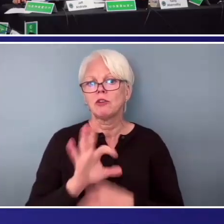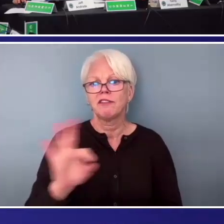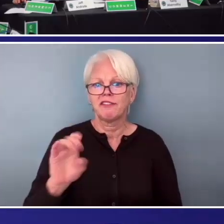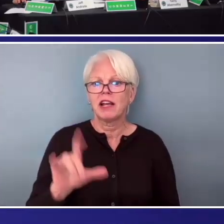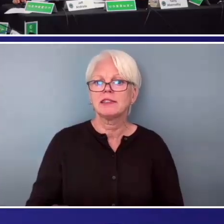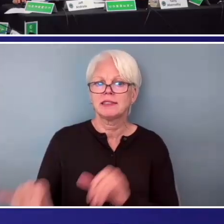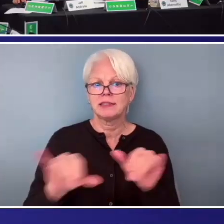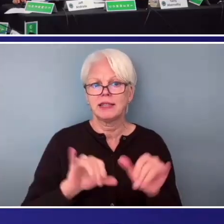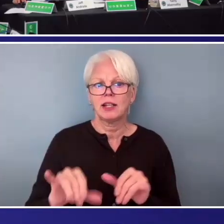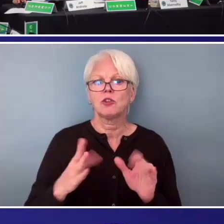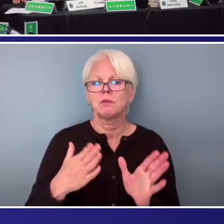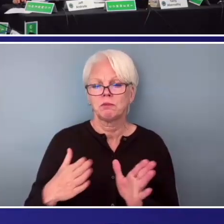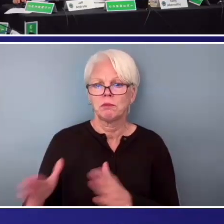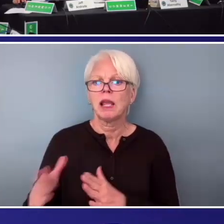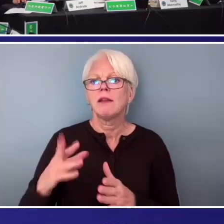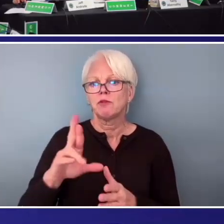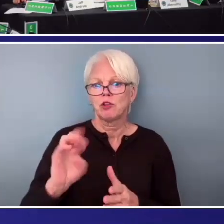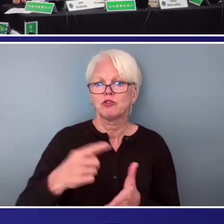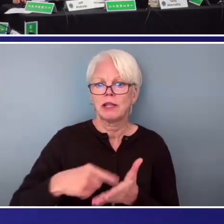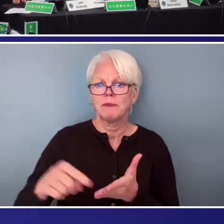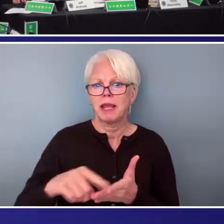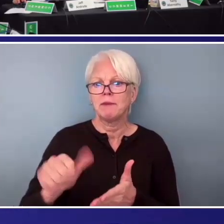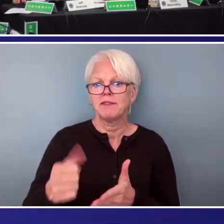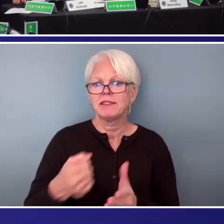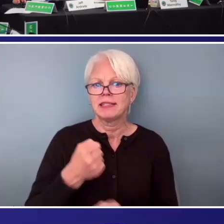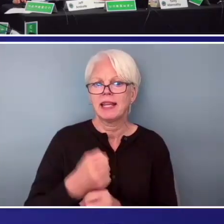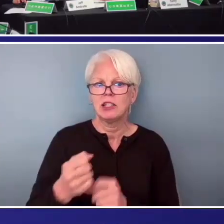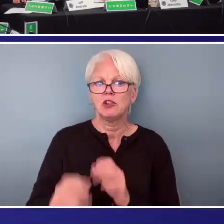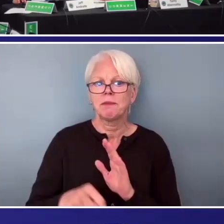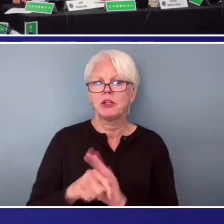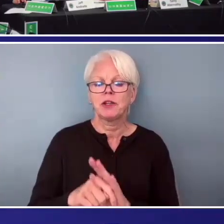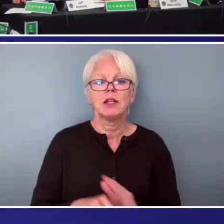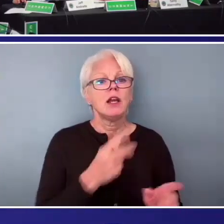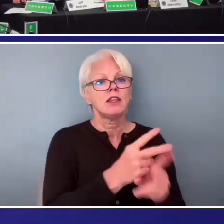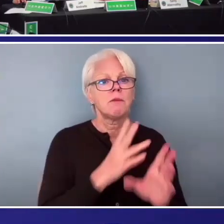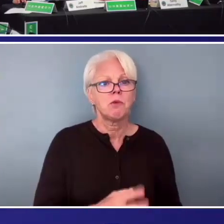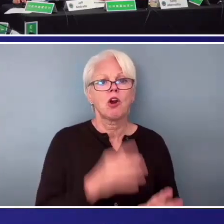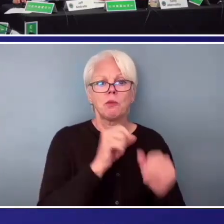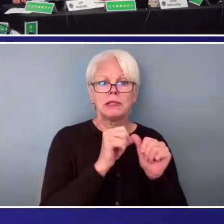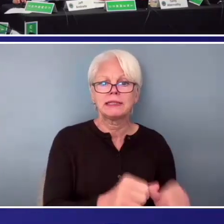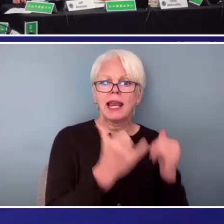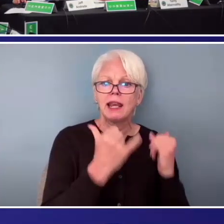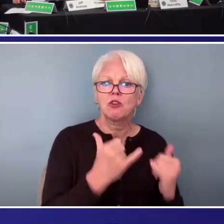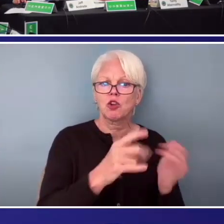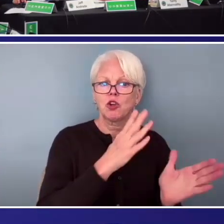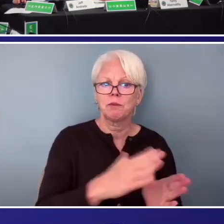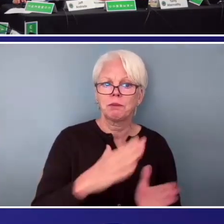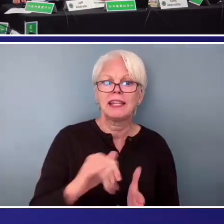repayment period. The borrower would remain on his or her current repayment plan is the last part of that sentence.